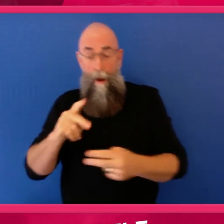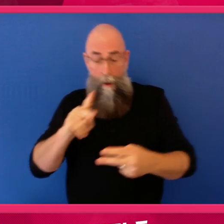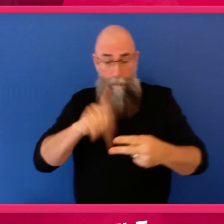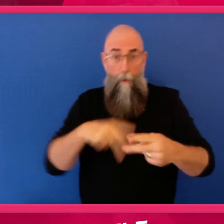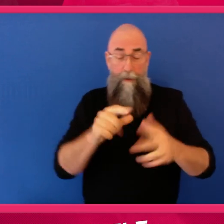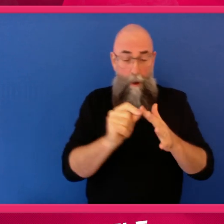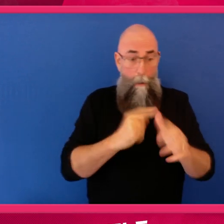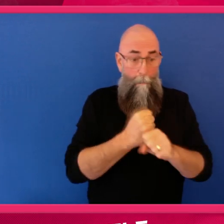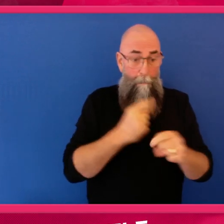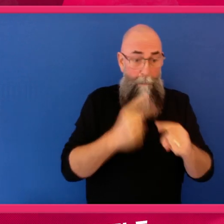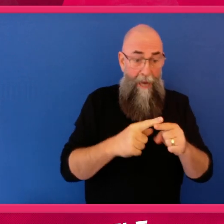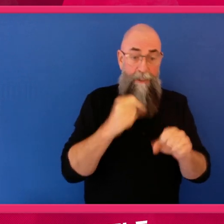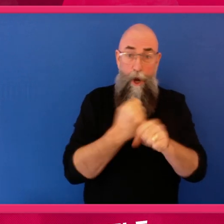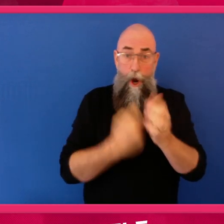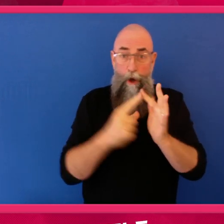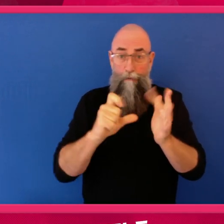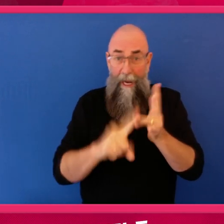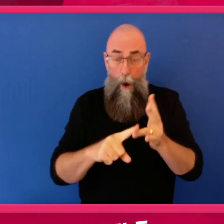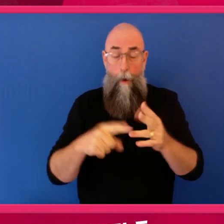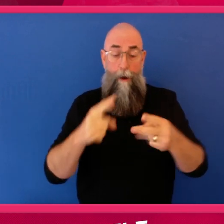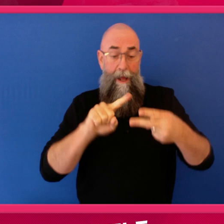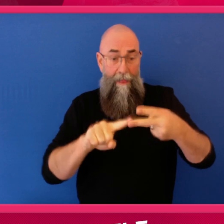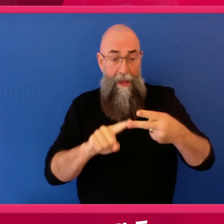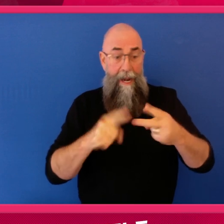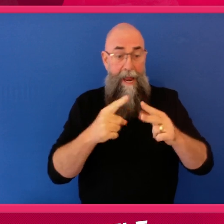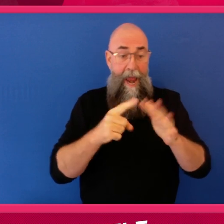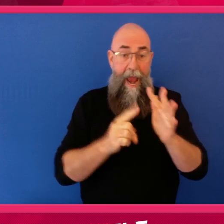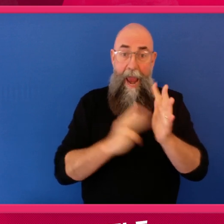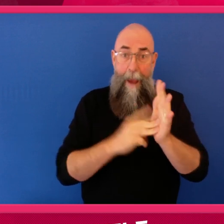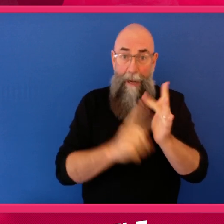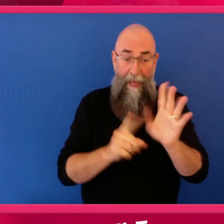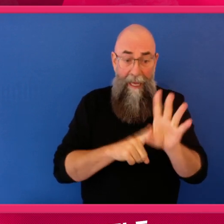Emily Petricola smashed her own world record in qualifying, and then lapped her opponent